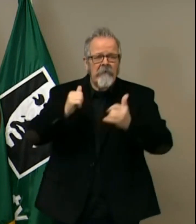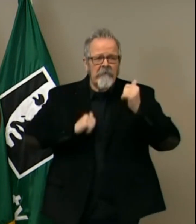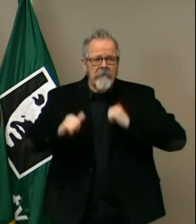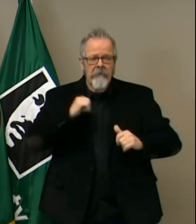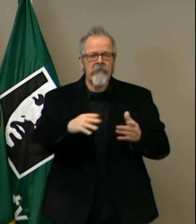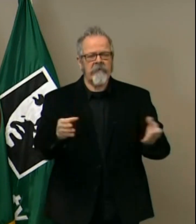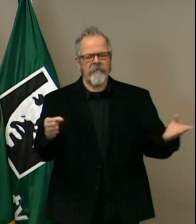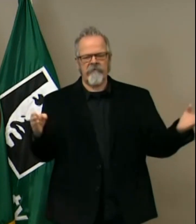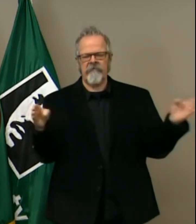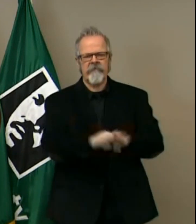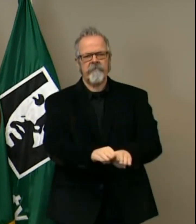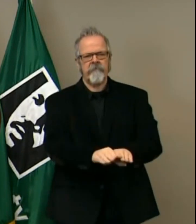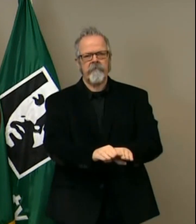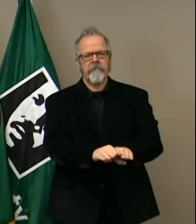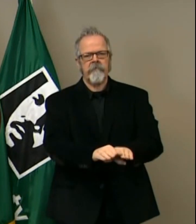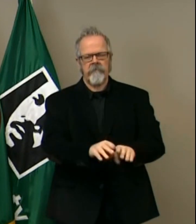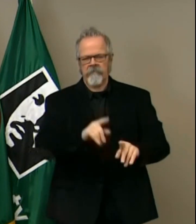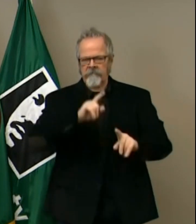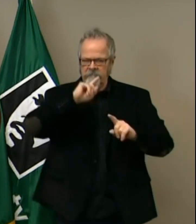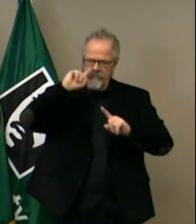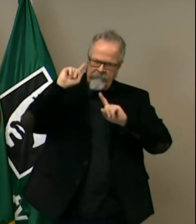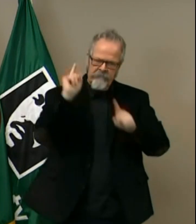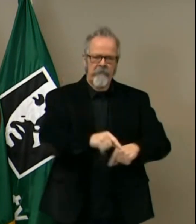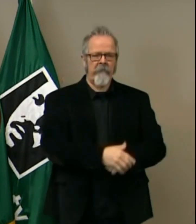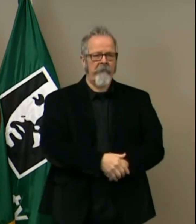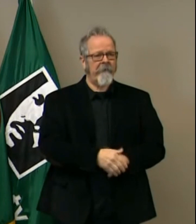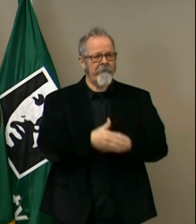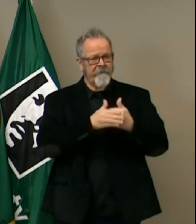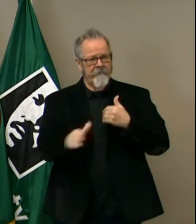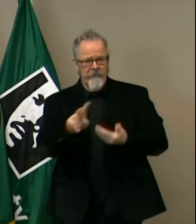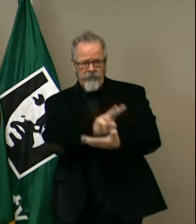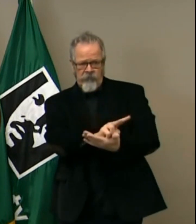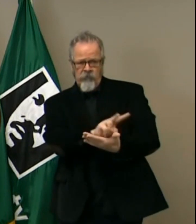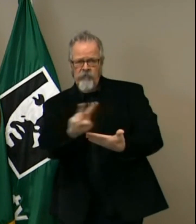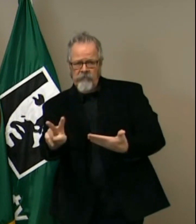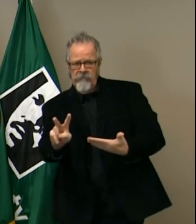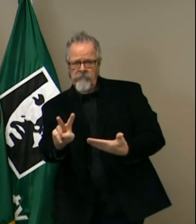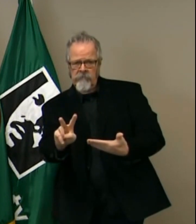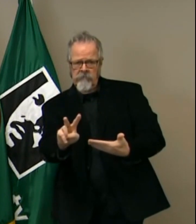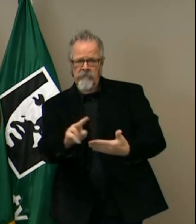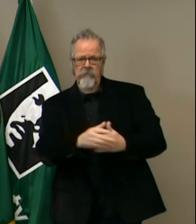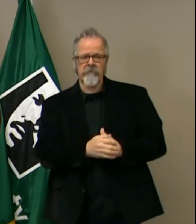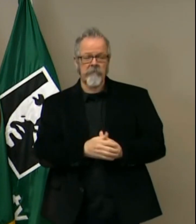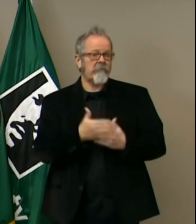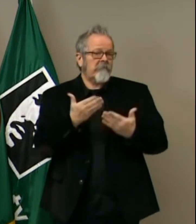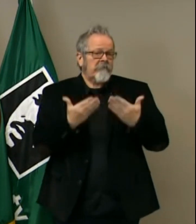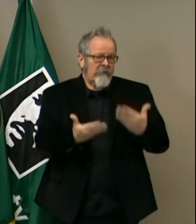the reason is quite clear we represent about 2% of the population of the United